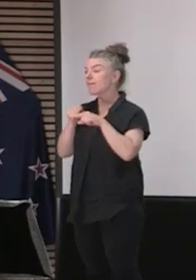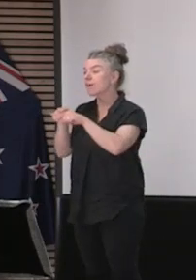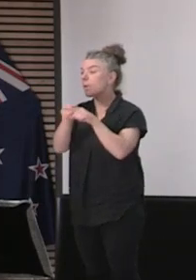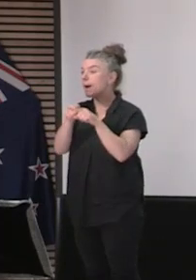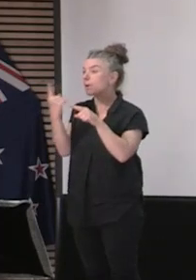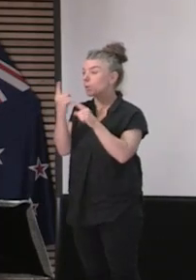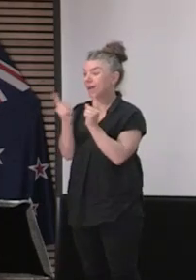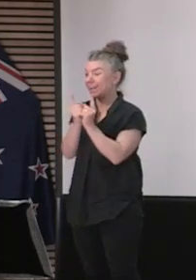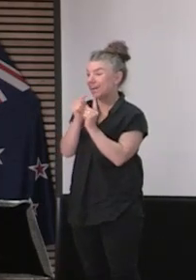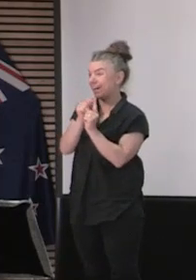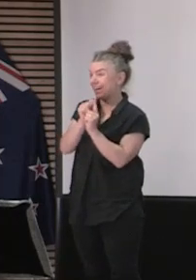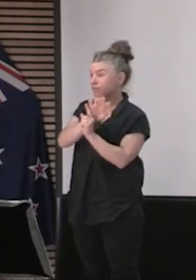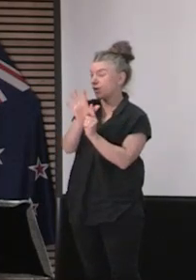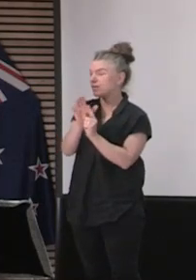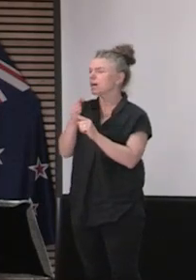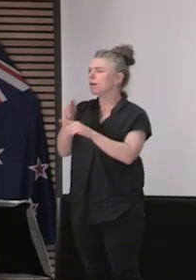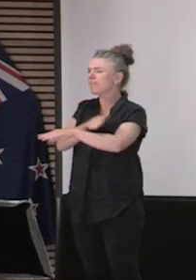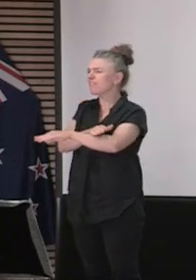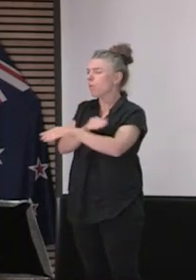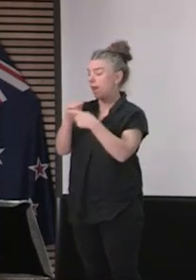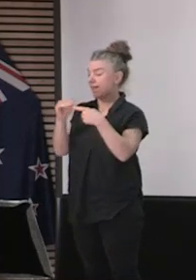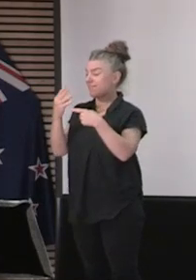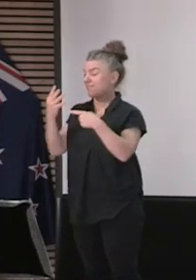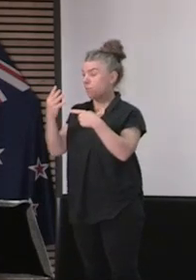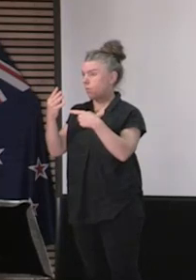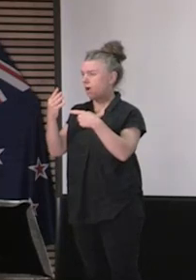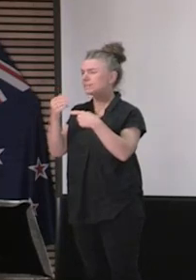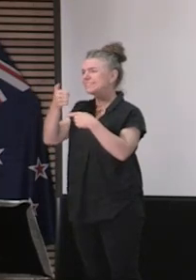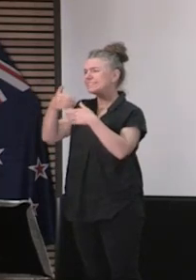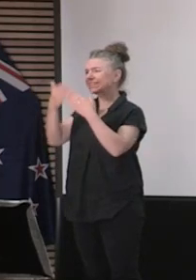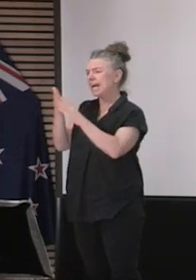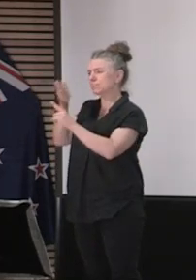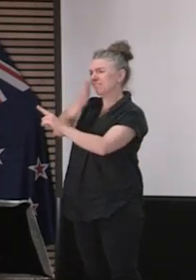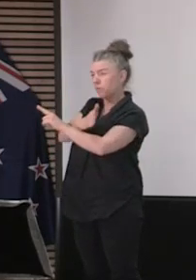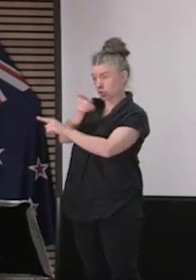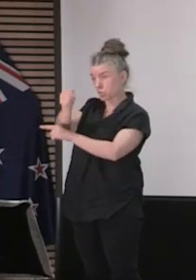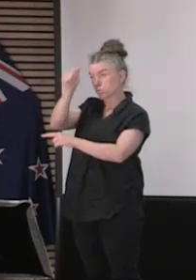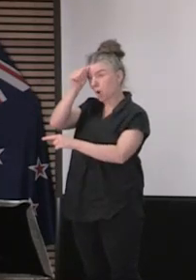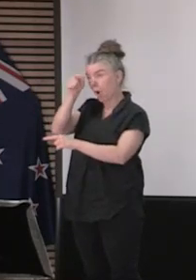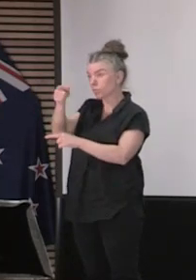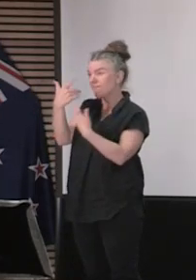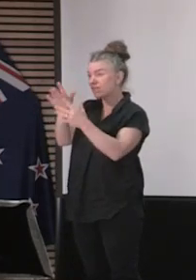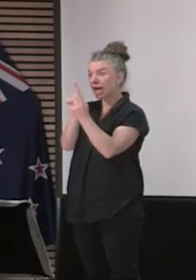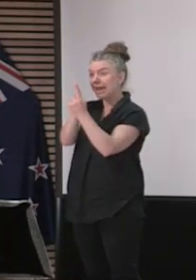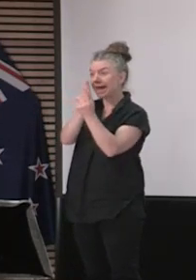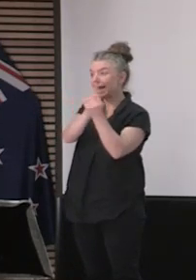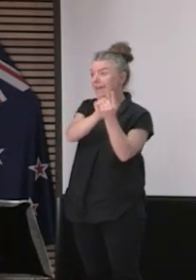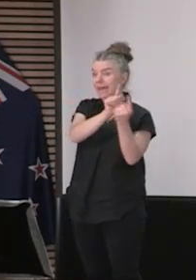youwent into lockdown. In the sixdays prior, could you nameevery single person that youwere within two metres